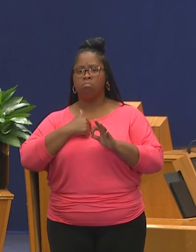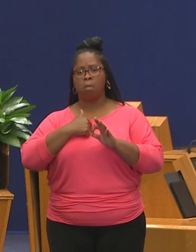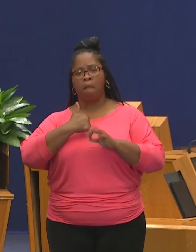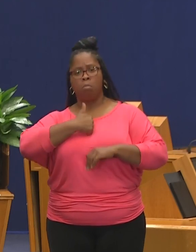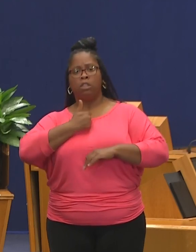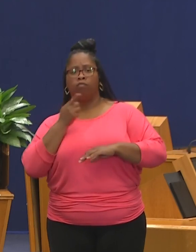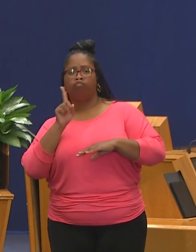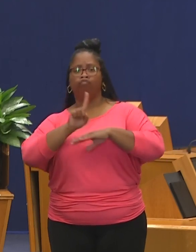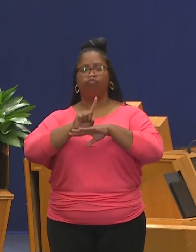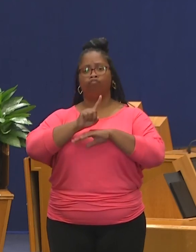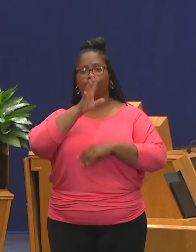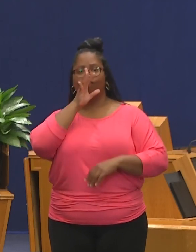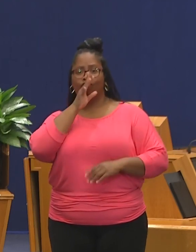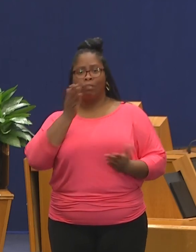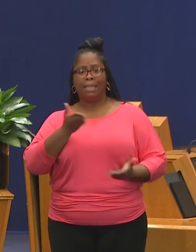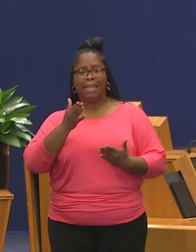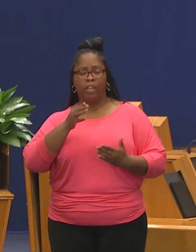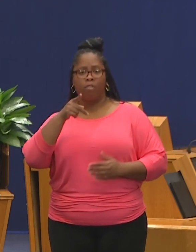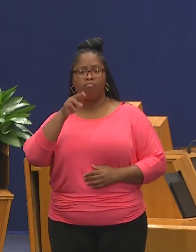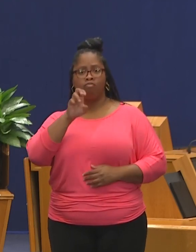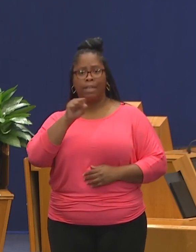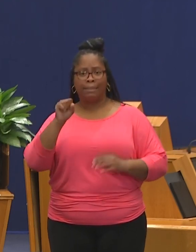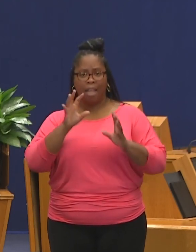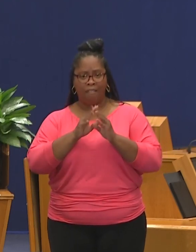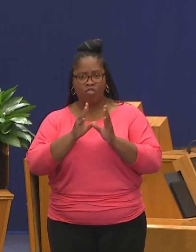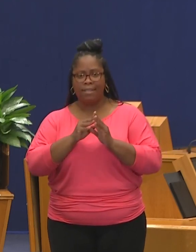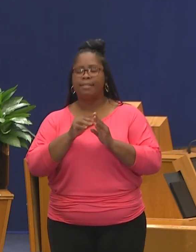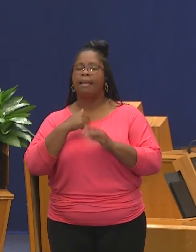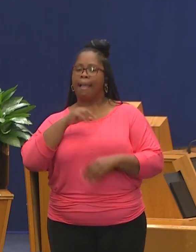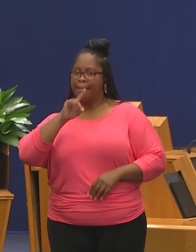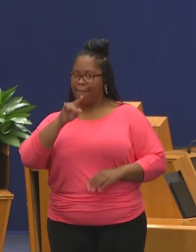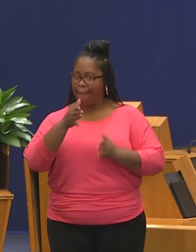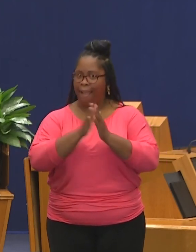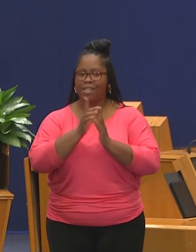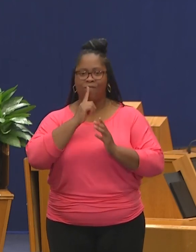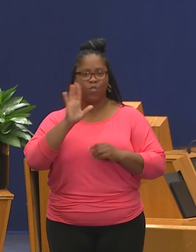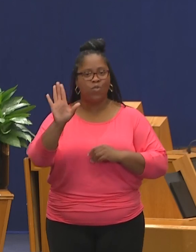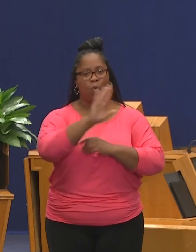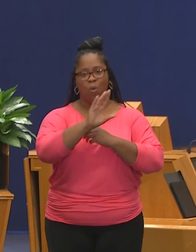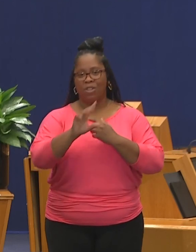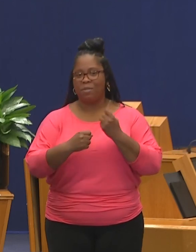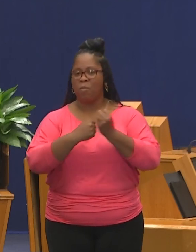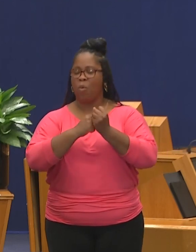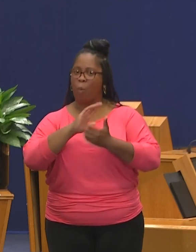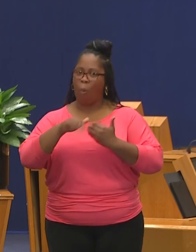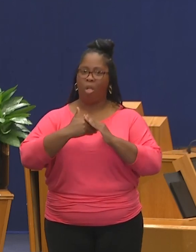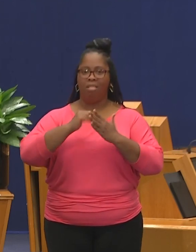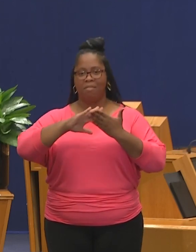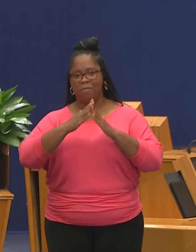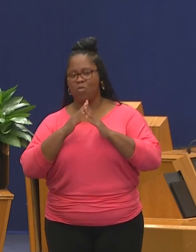COMMUNITY. I'VE SPOKEN A FEW TIMES AT THESE PRESS CONFERENCES AND ASKED FOR